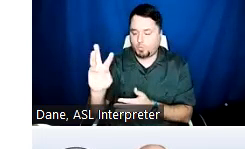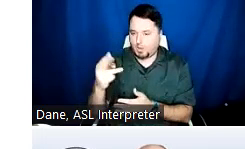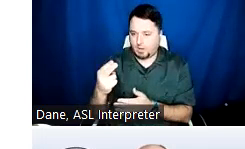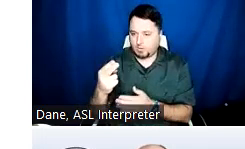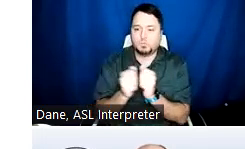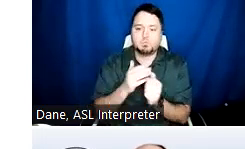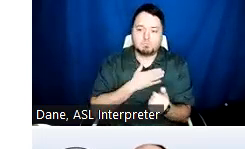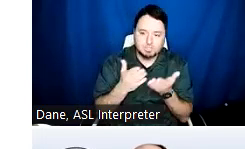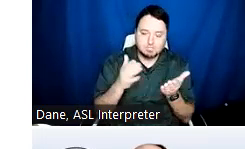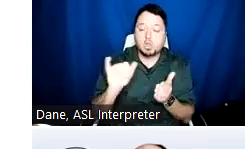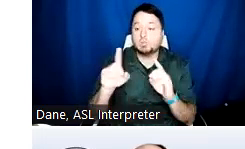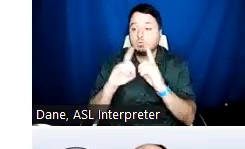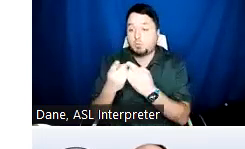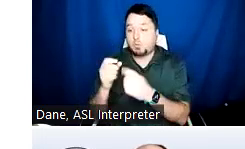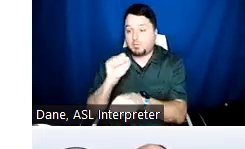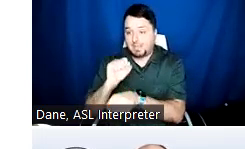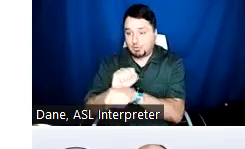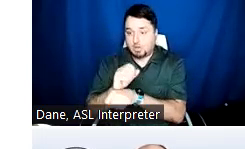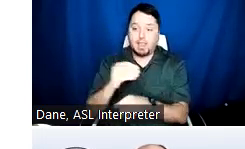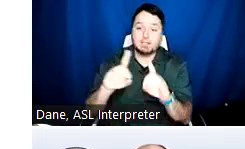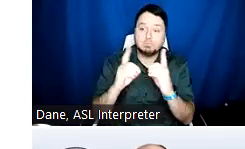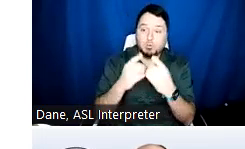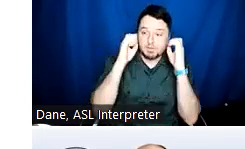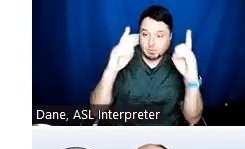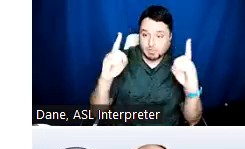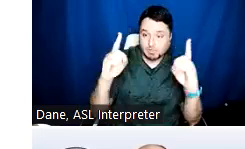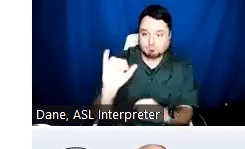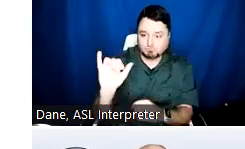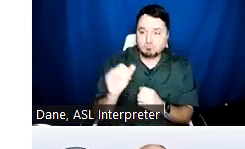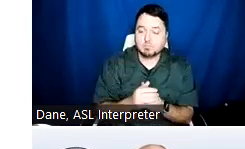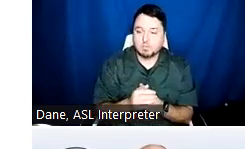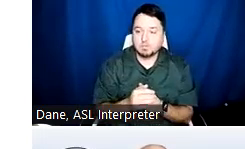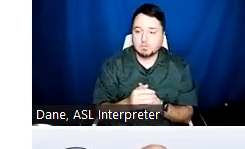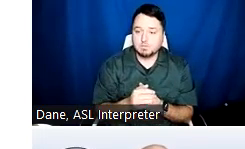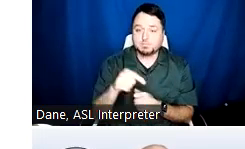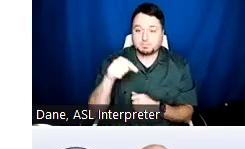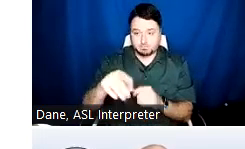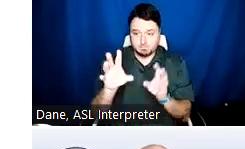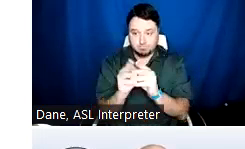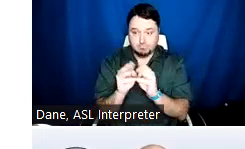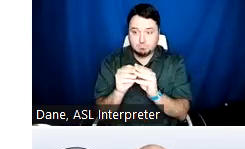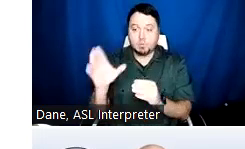and the department of labor and the department of education. In this webinar we look at some of the